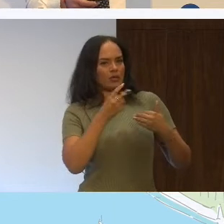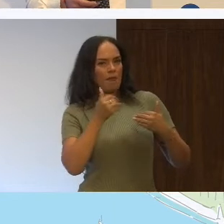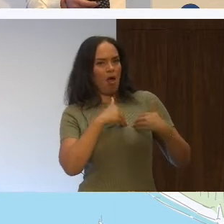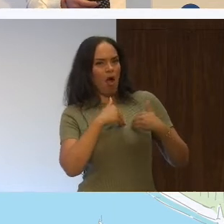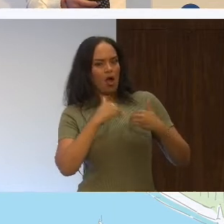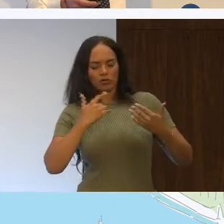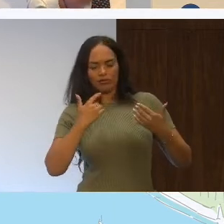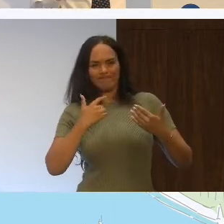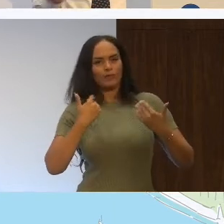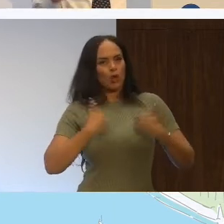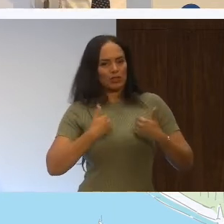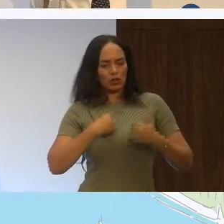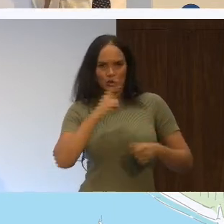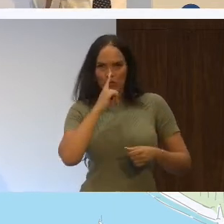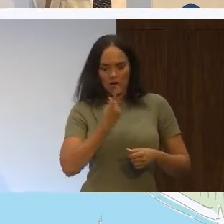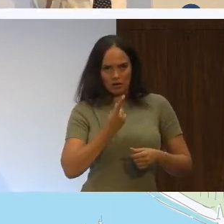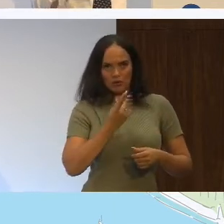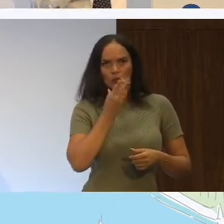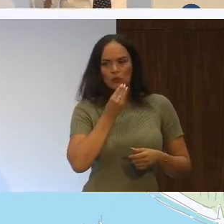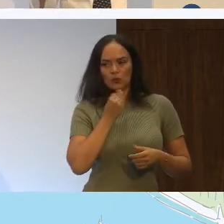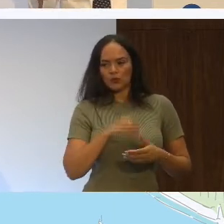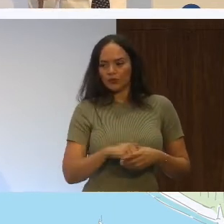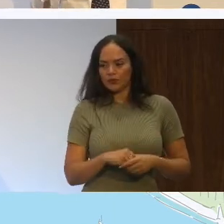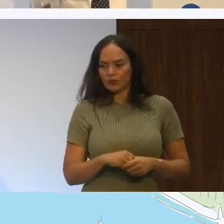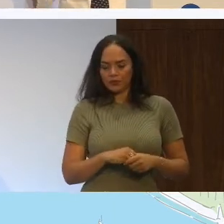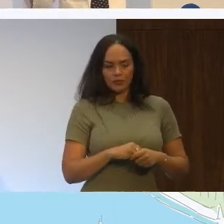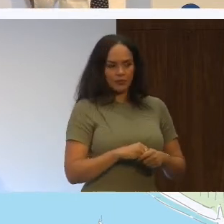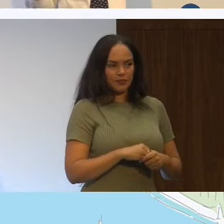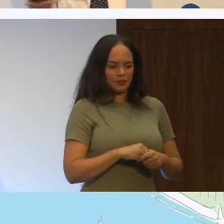And at present, there are there are three sub-cut injections